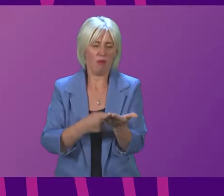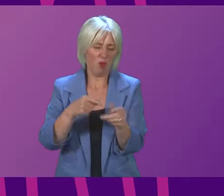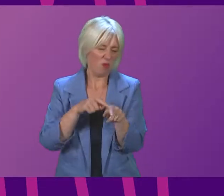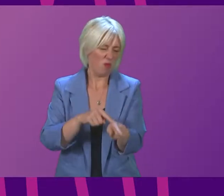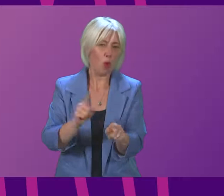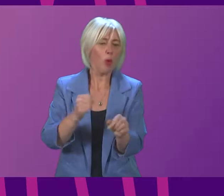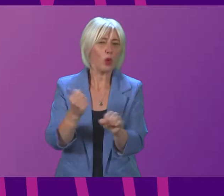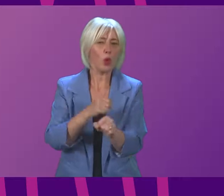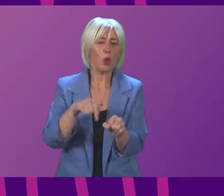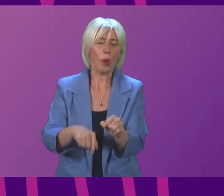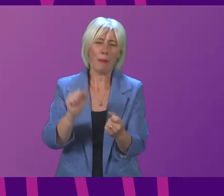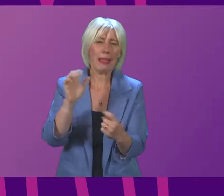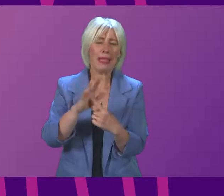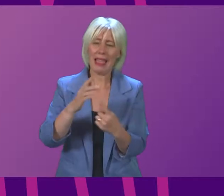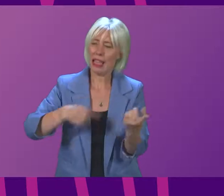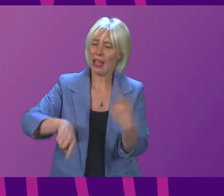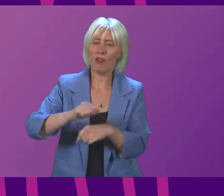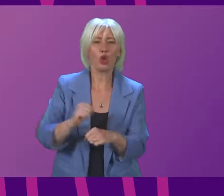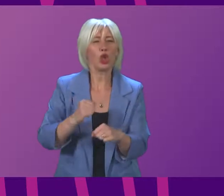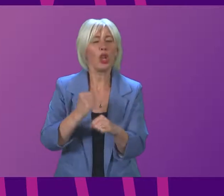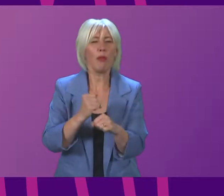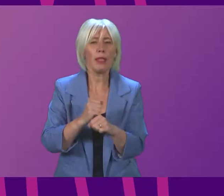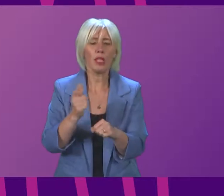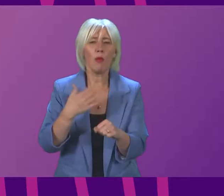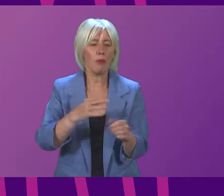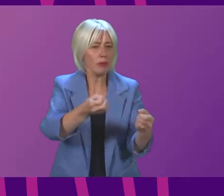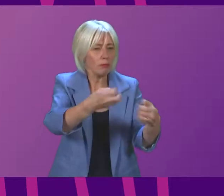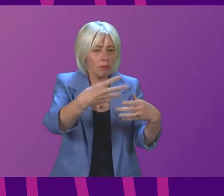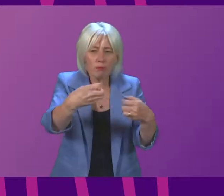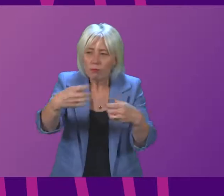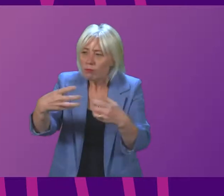priority for the Scottish Government to listen to those who have been affected by the pandemic,